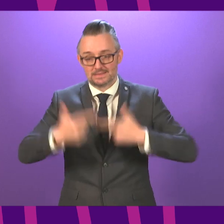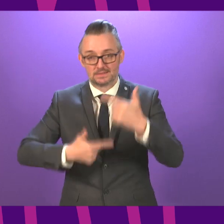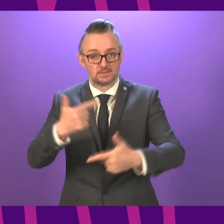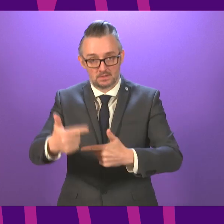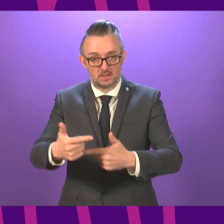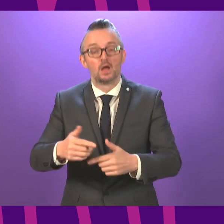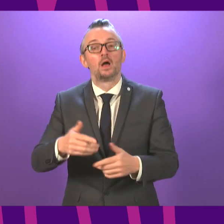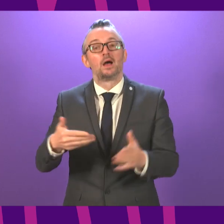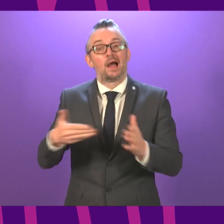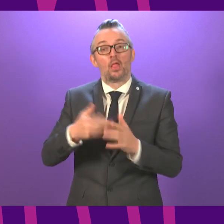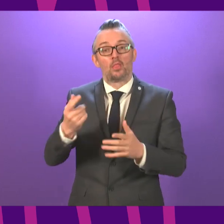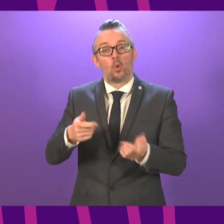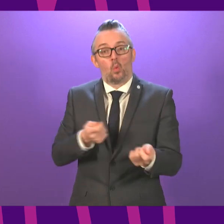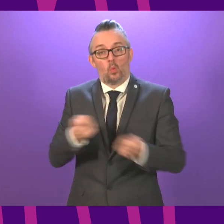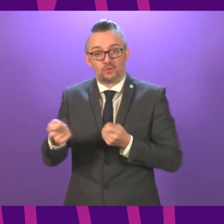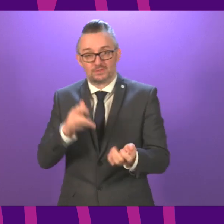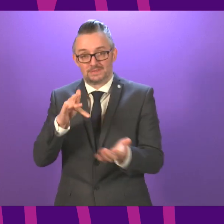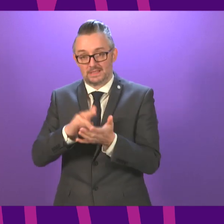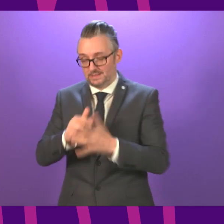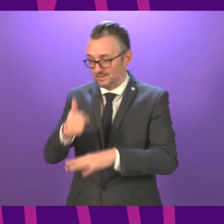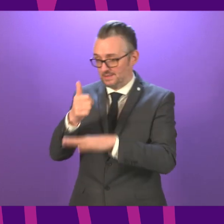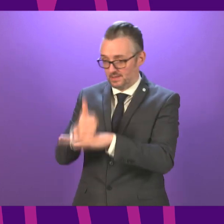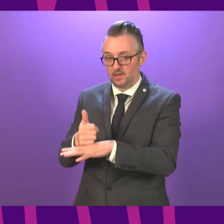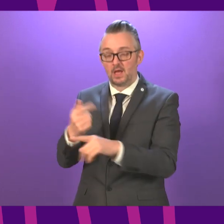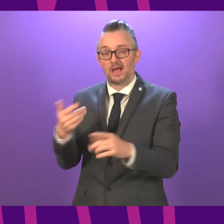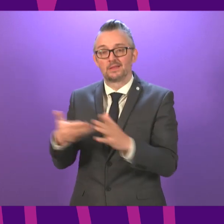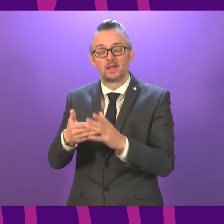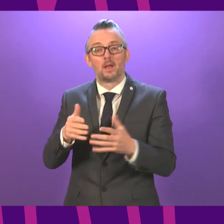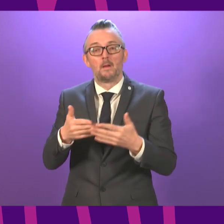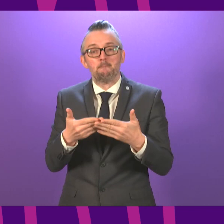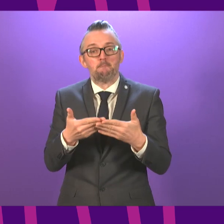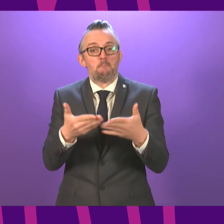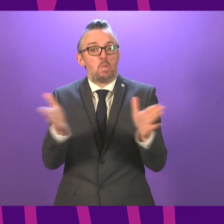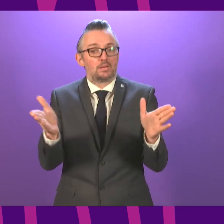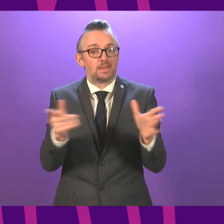and a single Scotland-wide multi-agency co-ordination centre was commenced. The